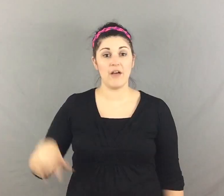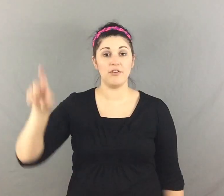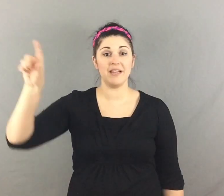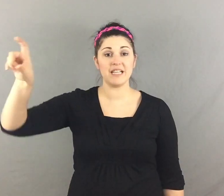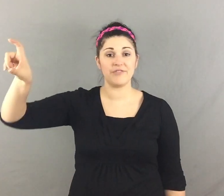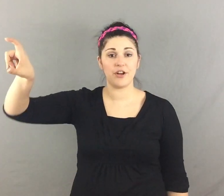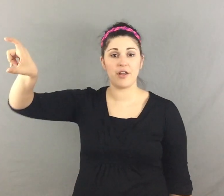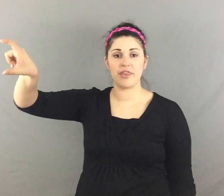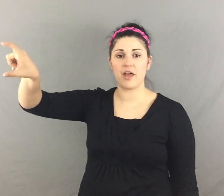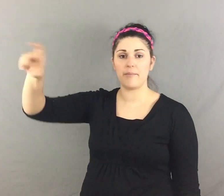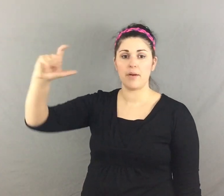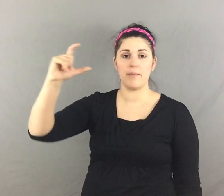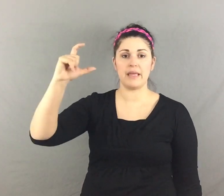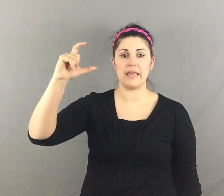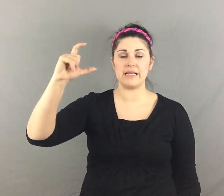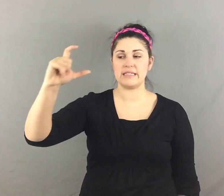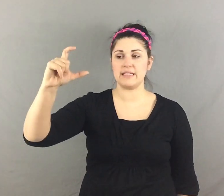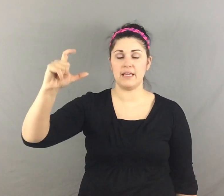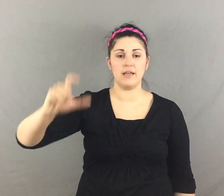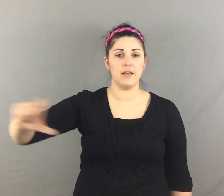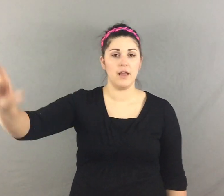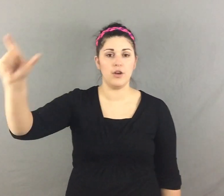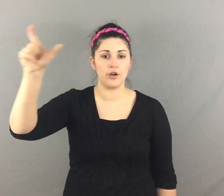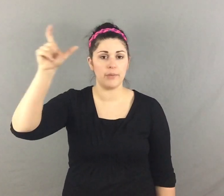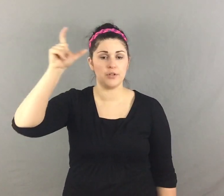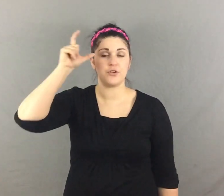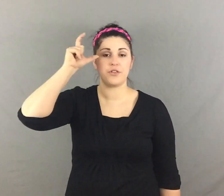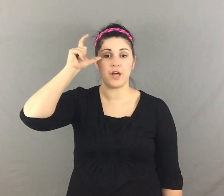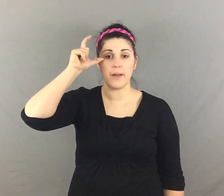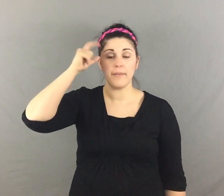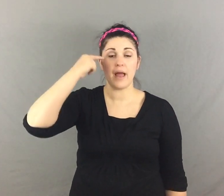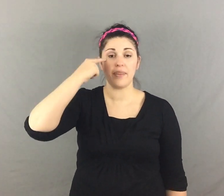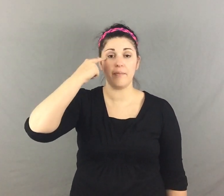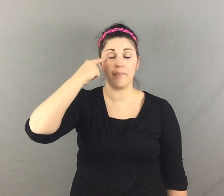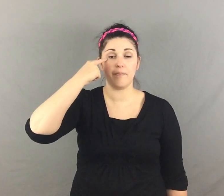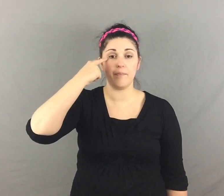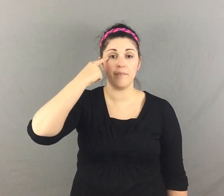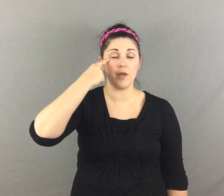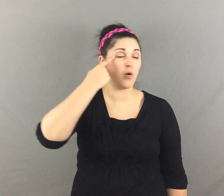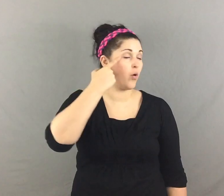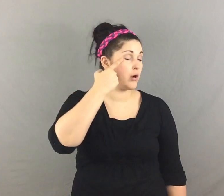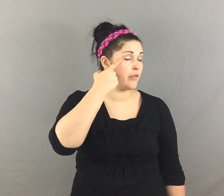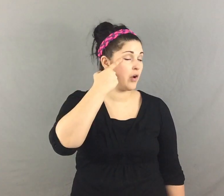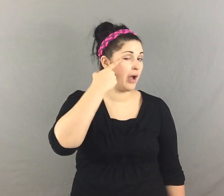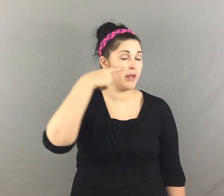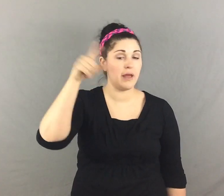Yeah. Have your index finger and thumb making a seat and you're going to put your thumb at the corner of your eye,